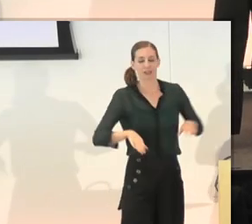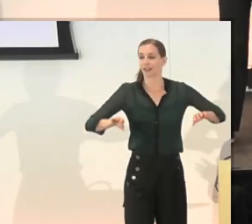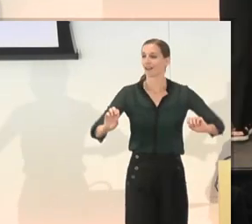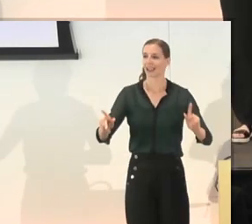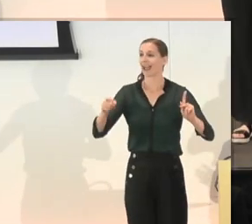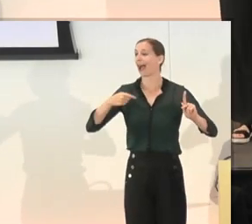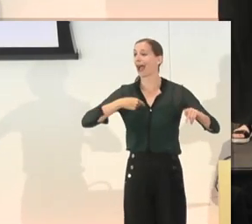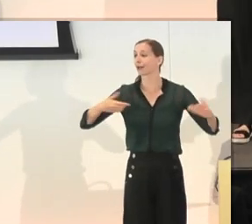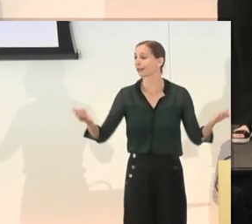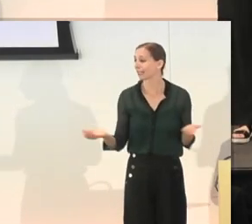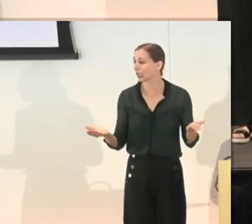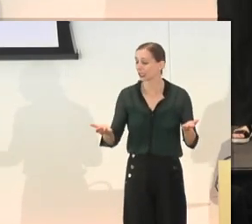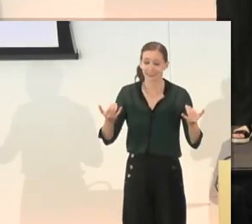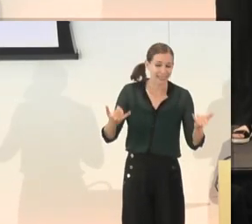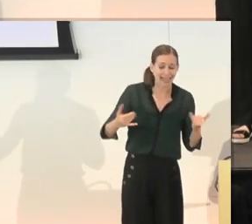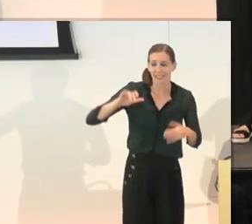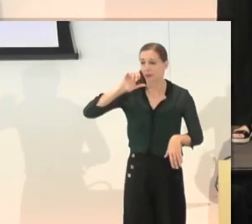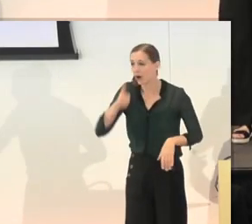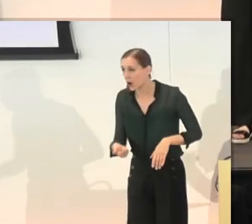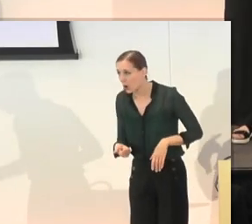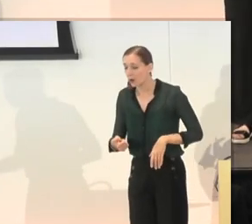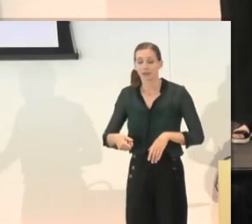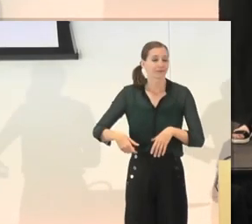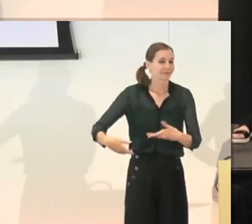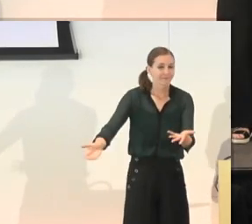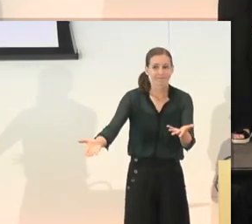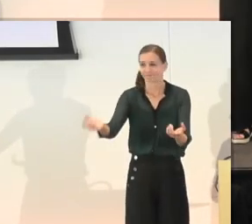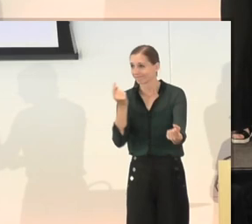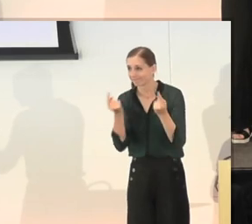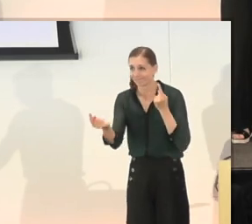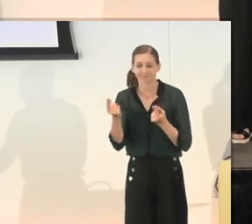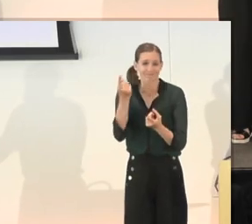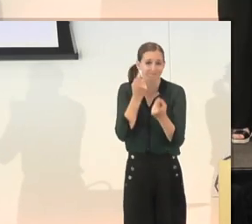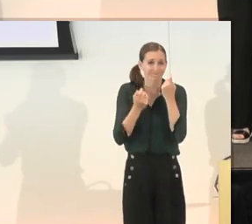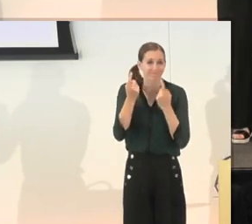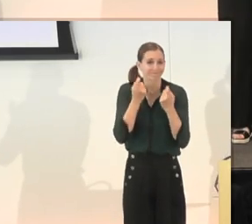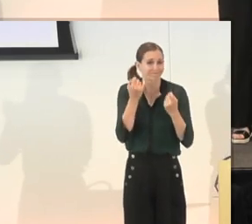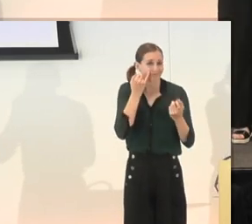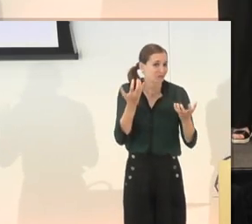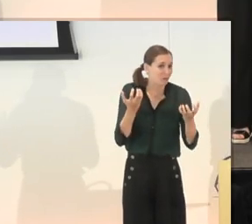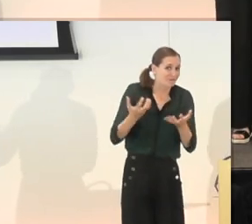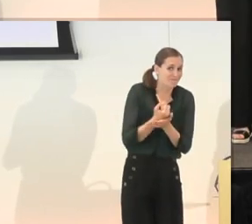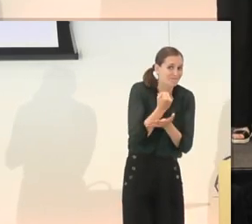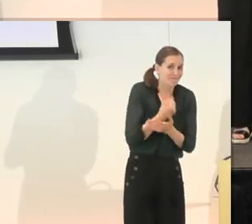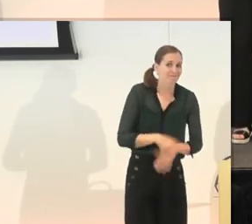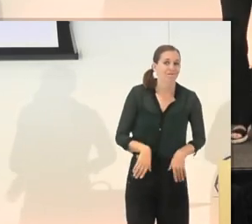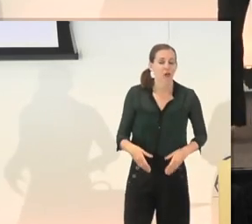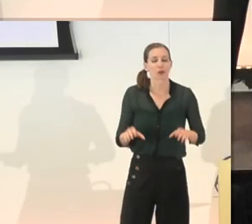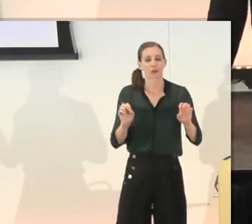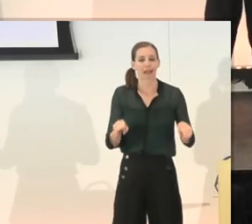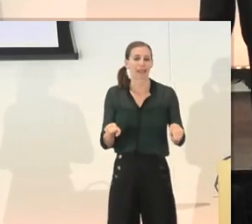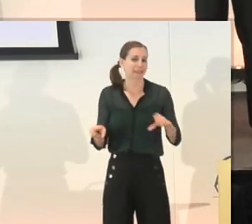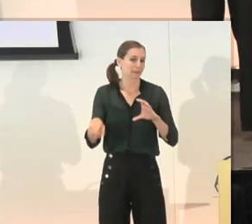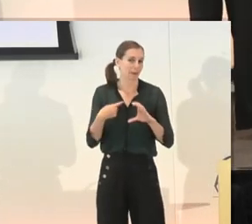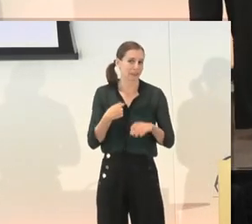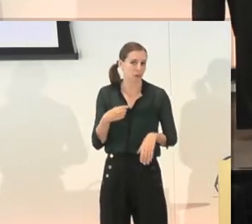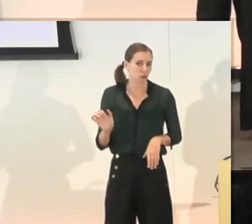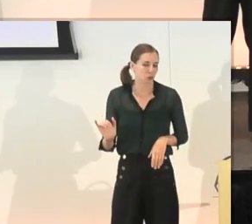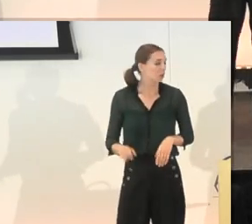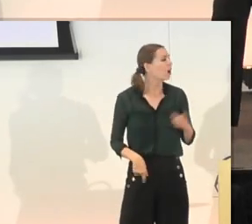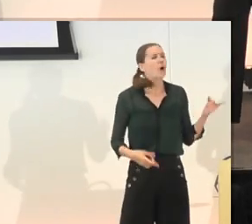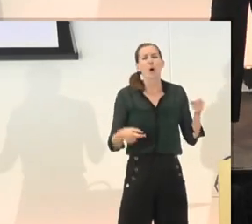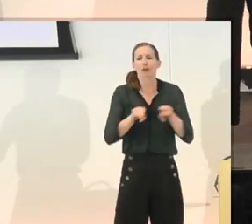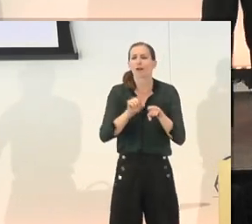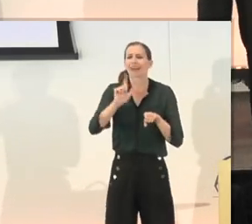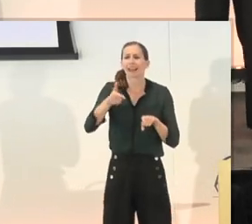today and tomorrow so, ask questions if you like. And we will be at the breakout session